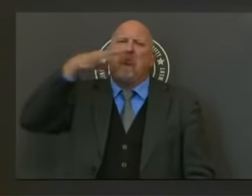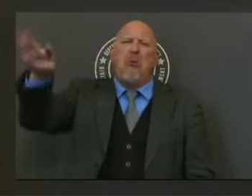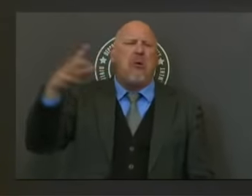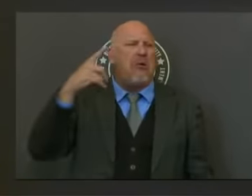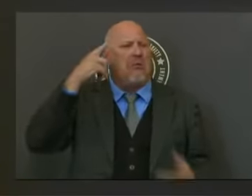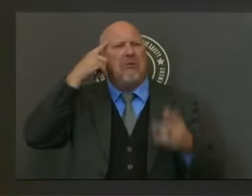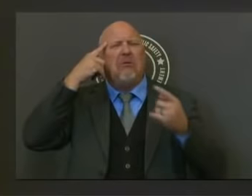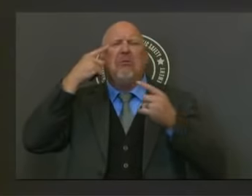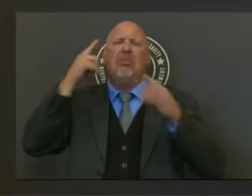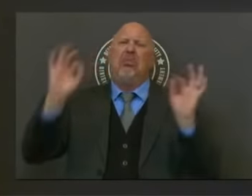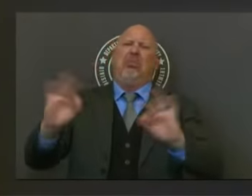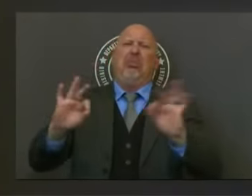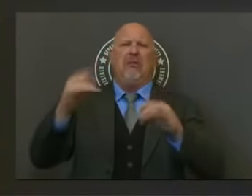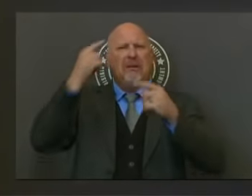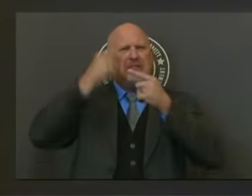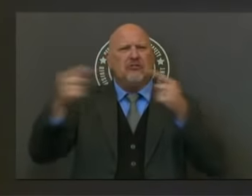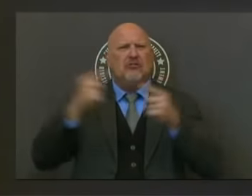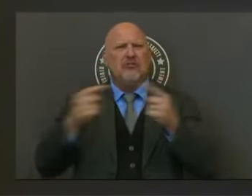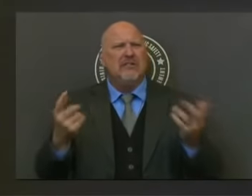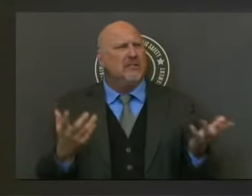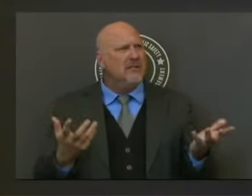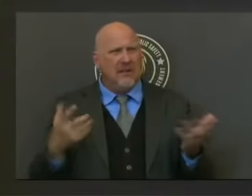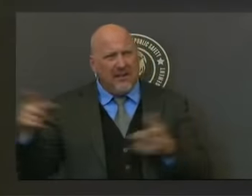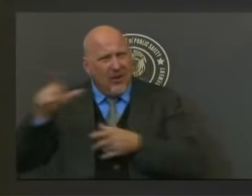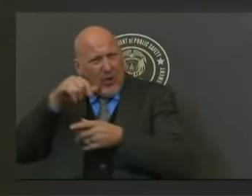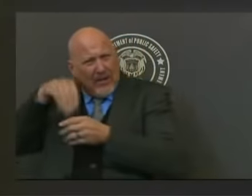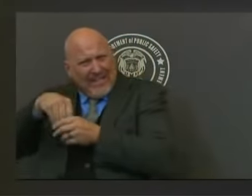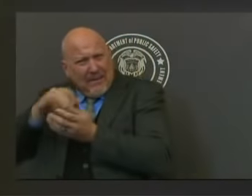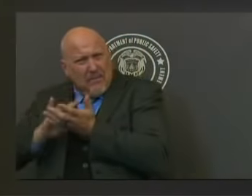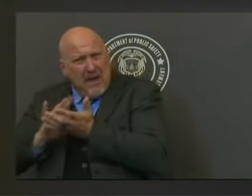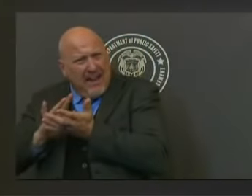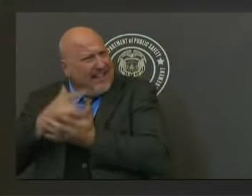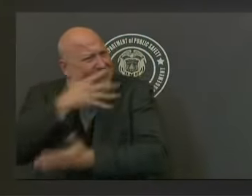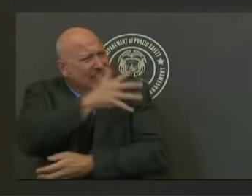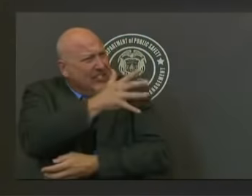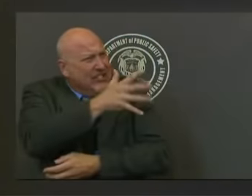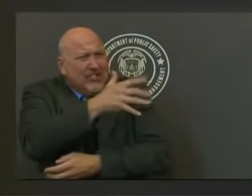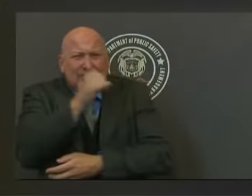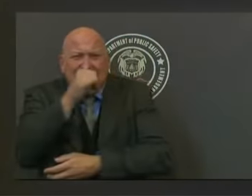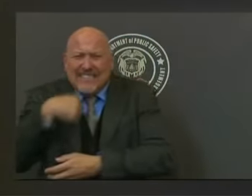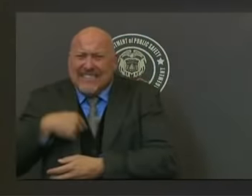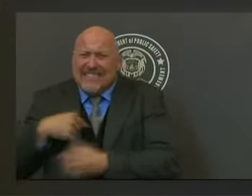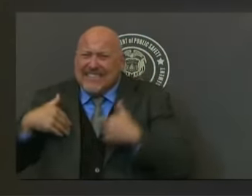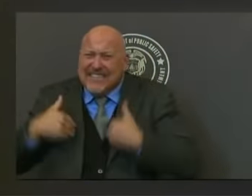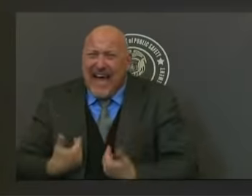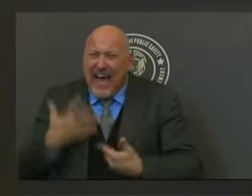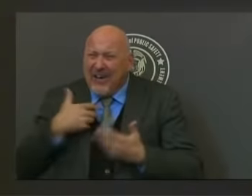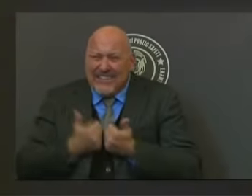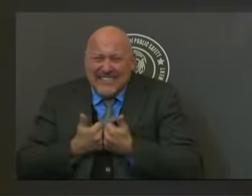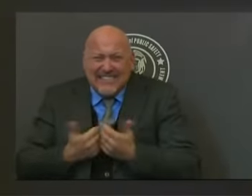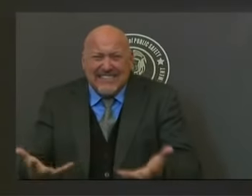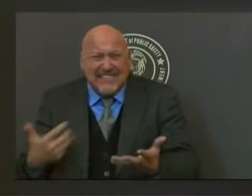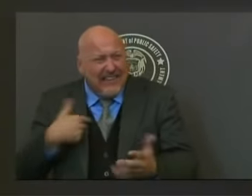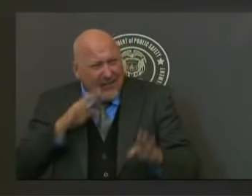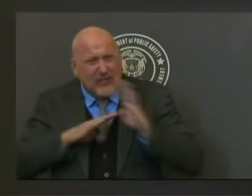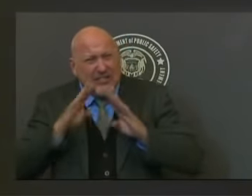frustrated in sometimes even anger when the situation we find